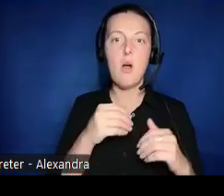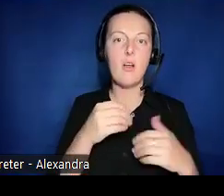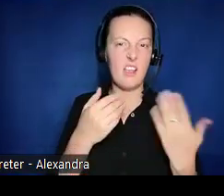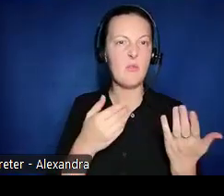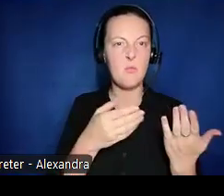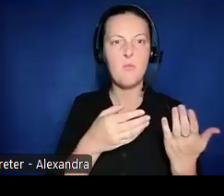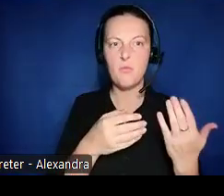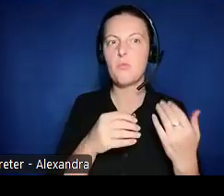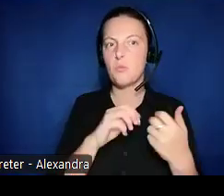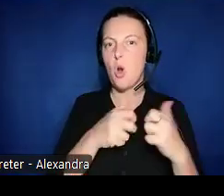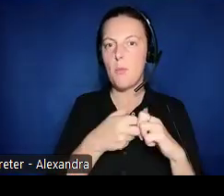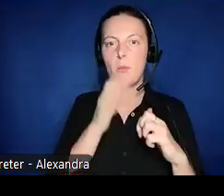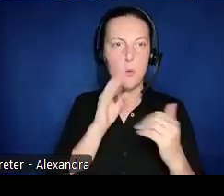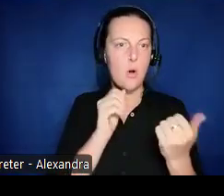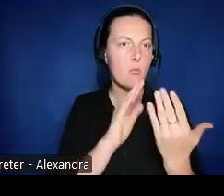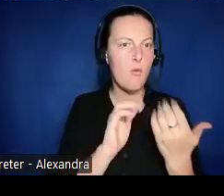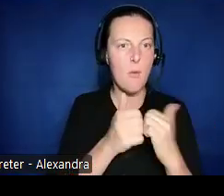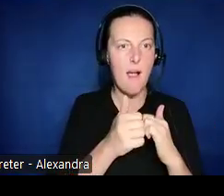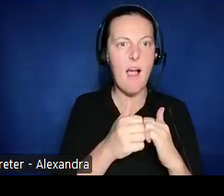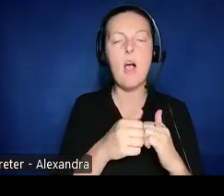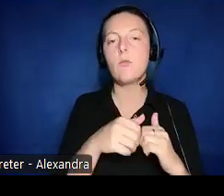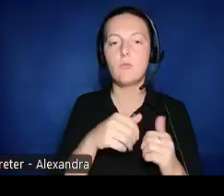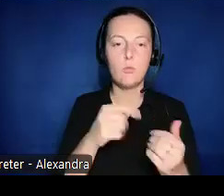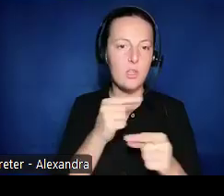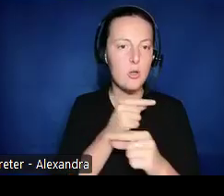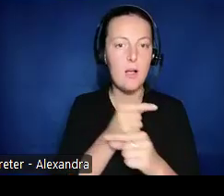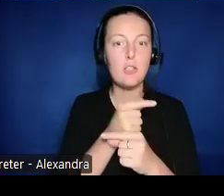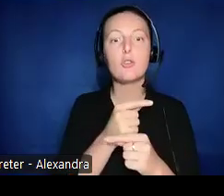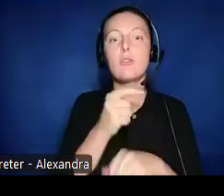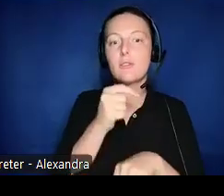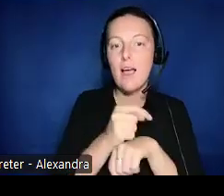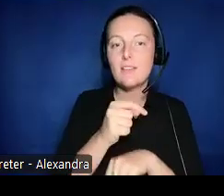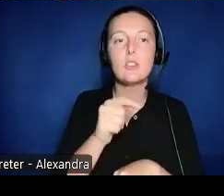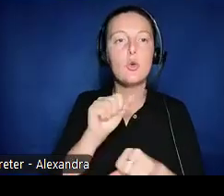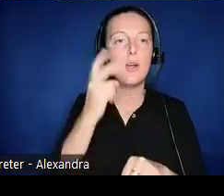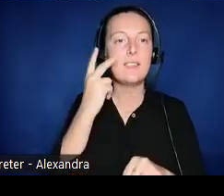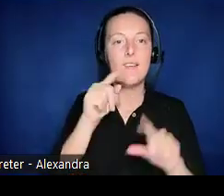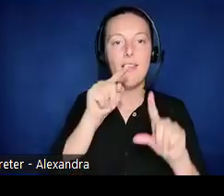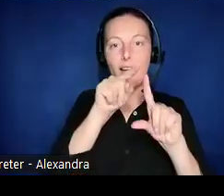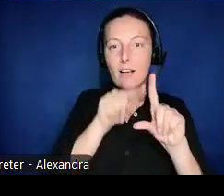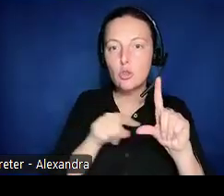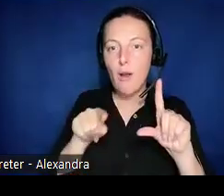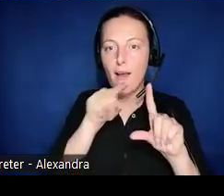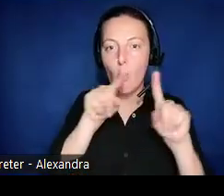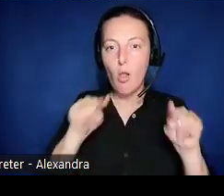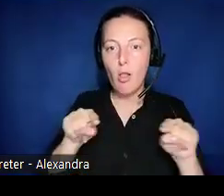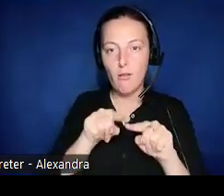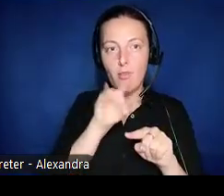that are illustrated uh and how to calculate various aspects of those triangles. Of note